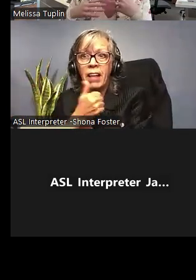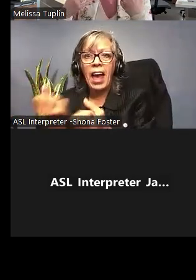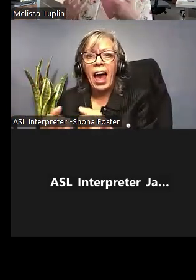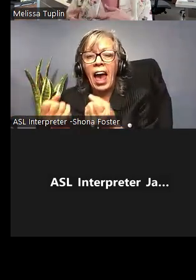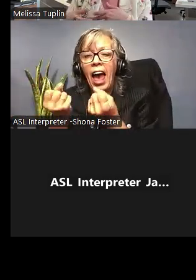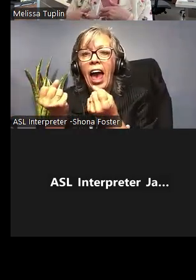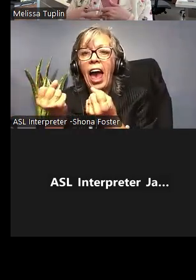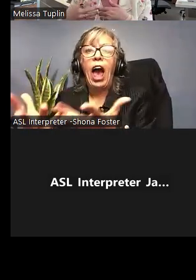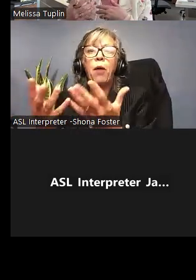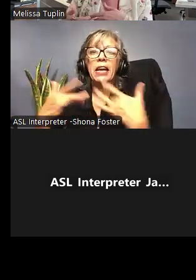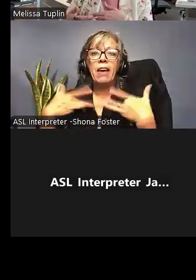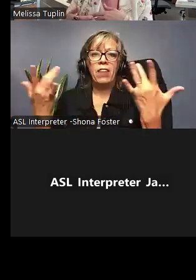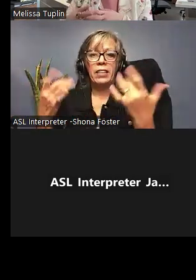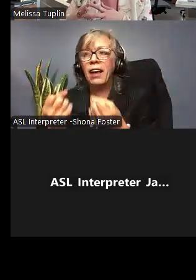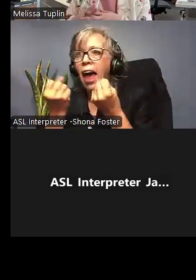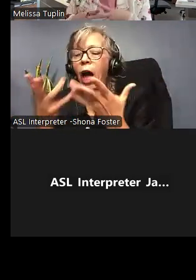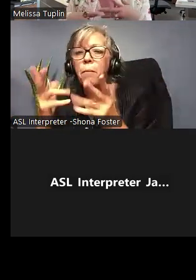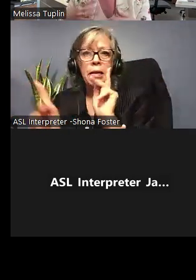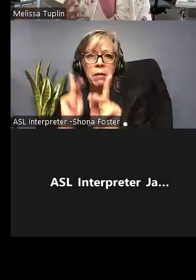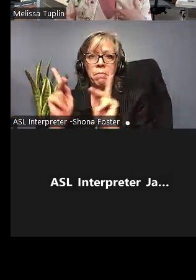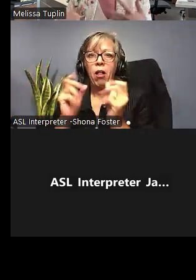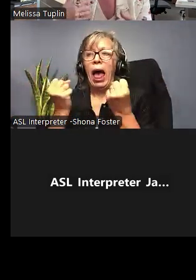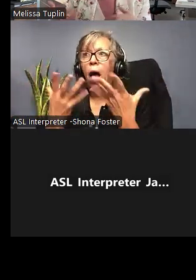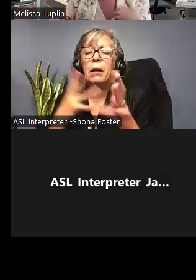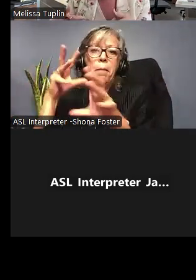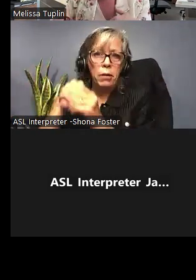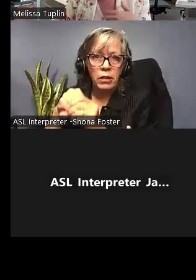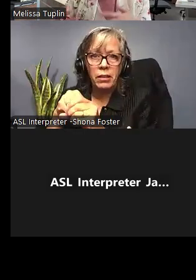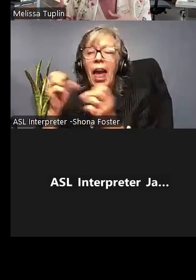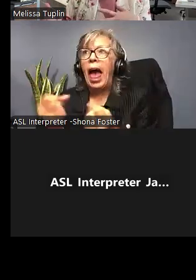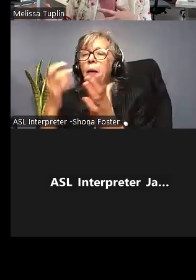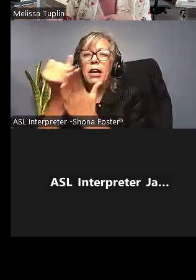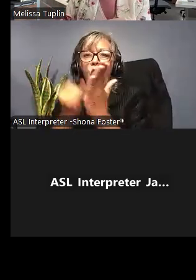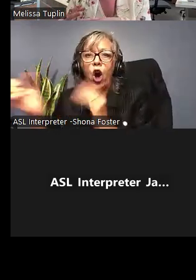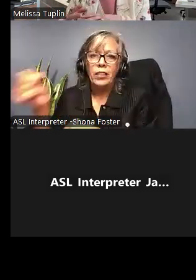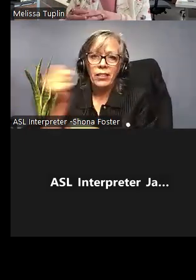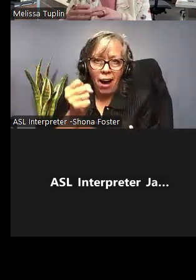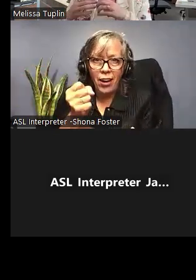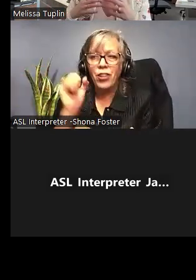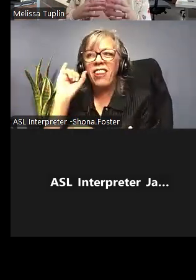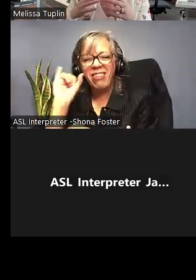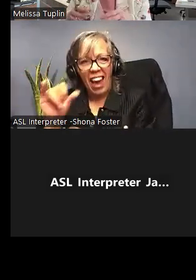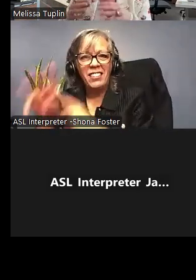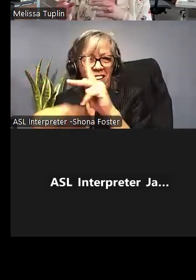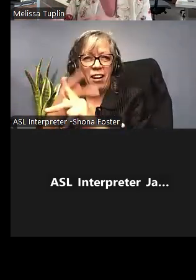number of audiences and participants, number of artists hired, and so on, so if you don't